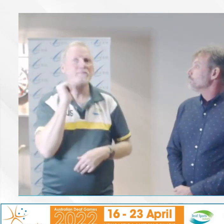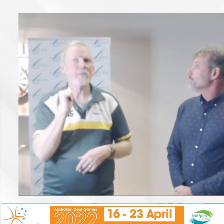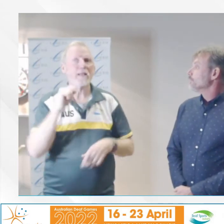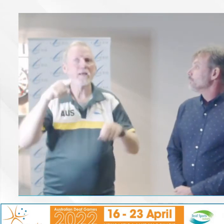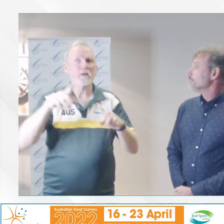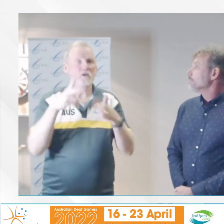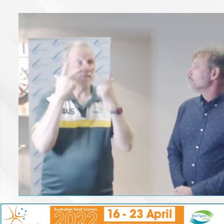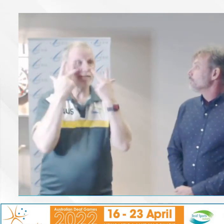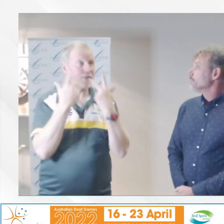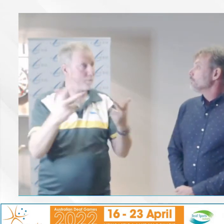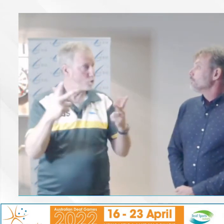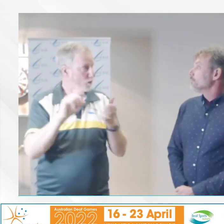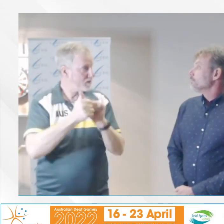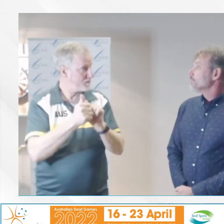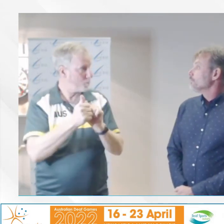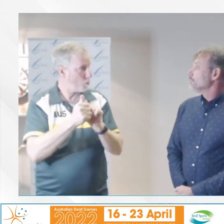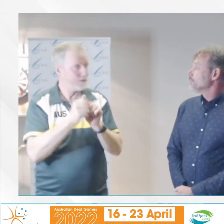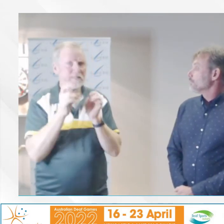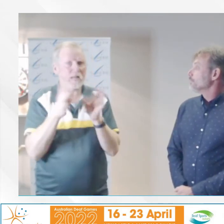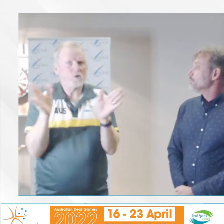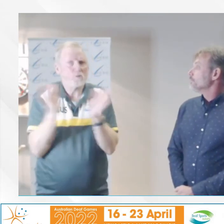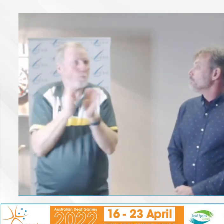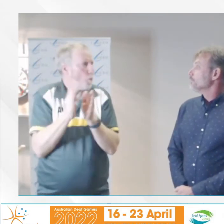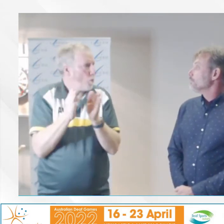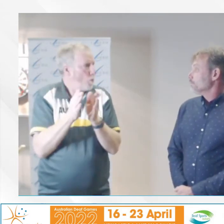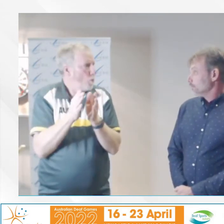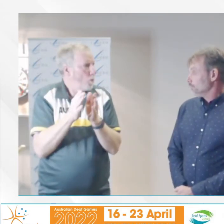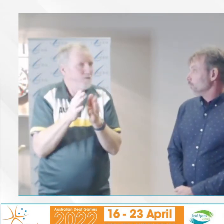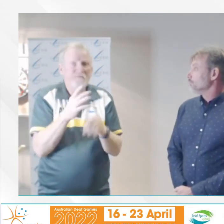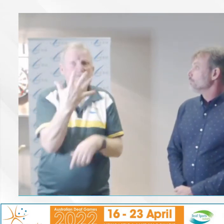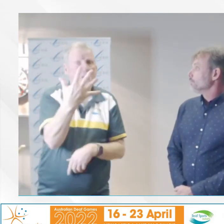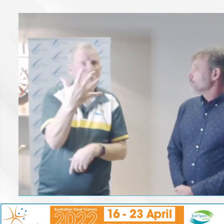um in terms of numbers it really doesn't matter